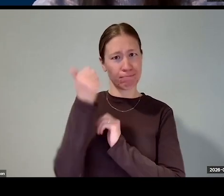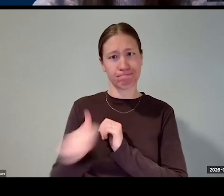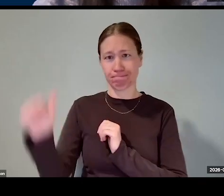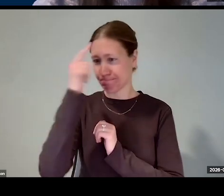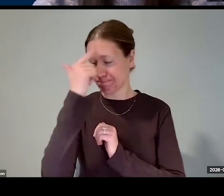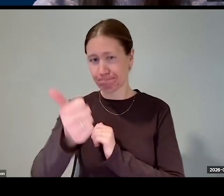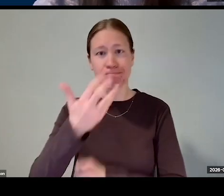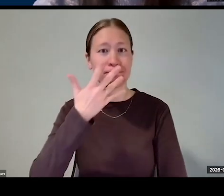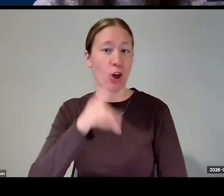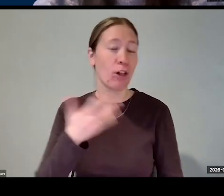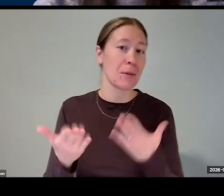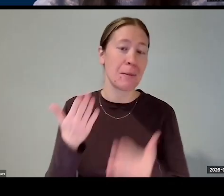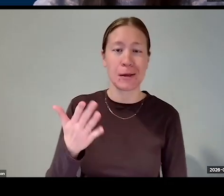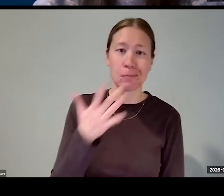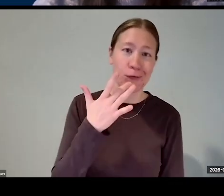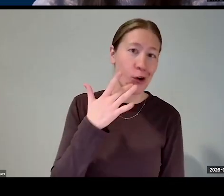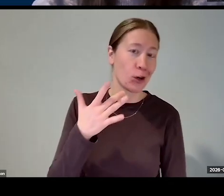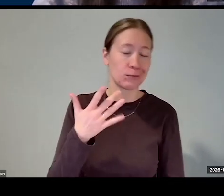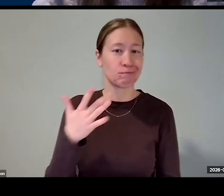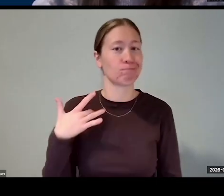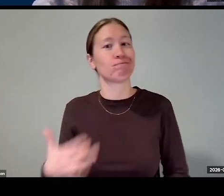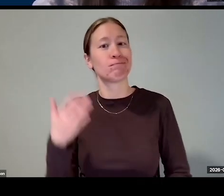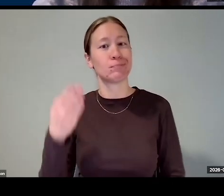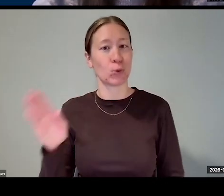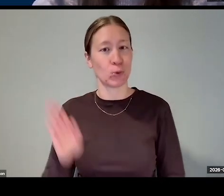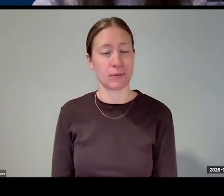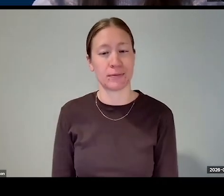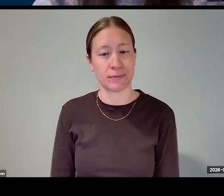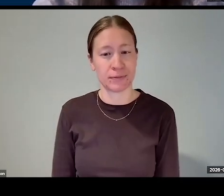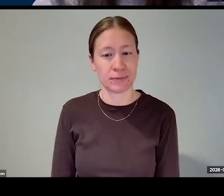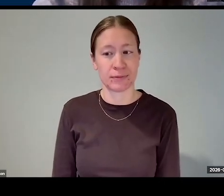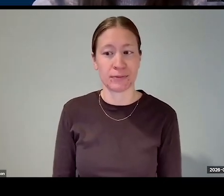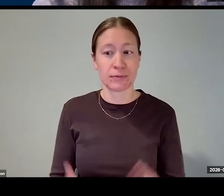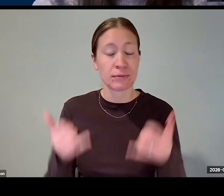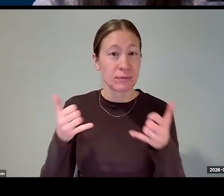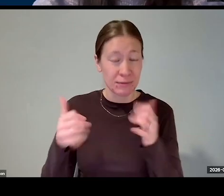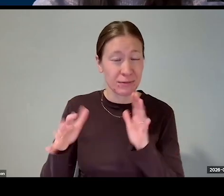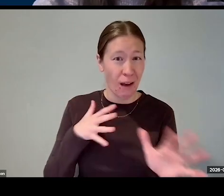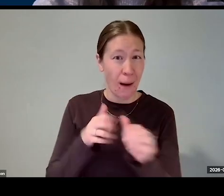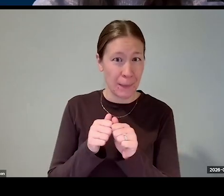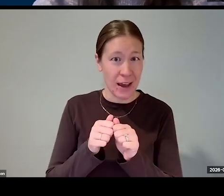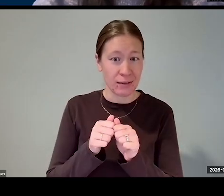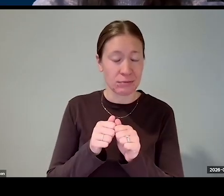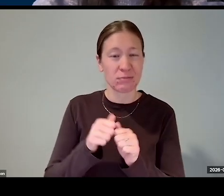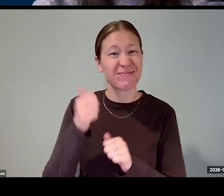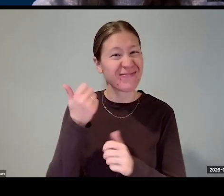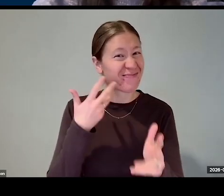maybe a classic blue. And once I do that, it will update all the links in my slide deck for me.